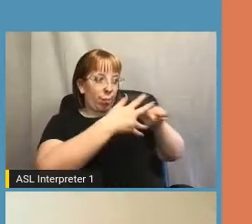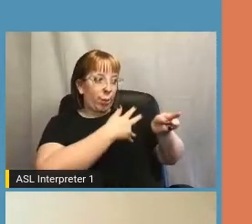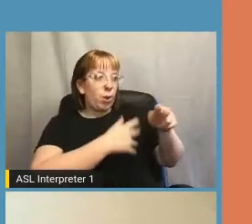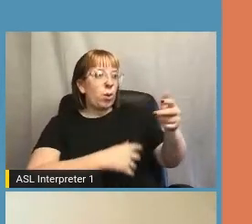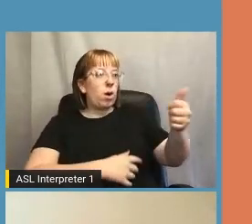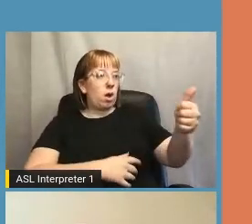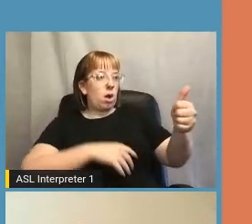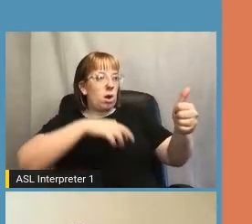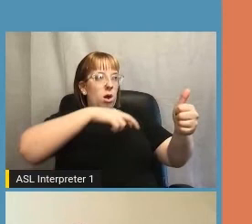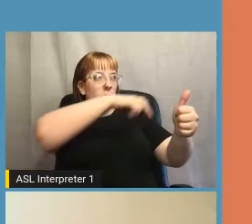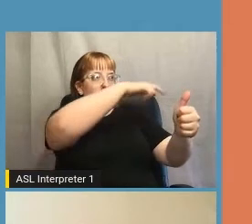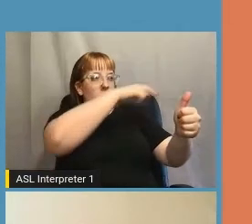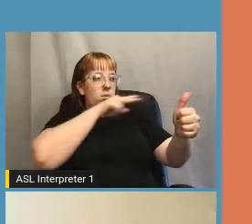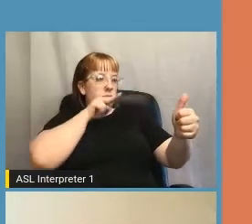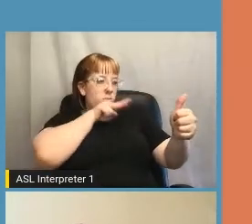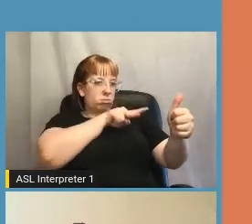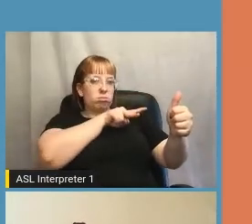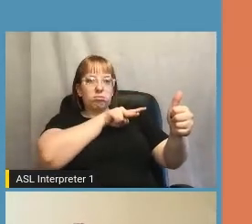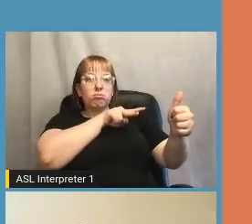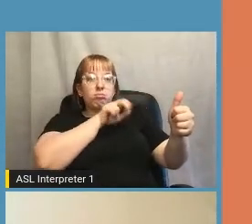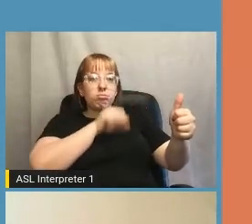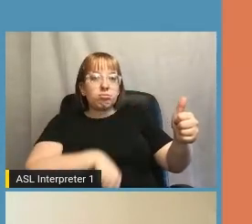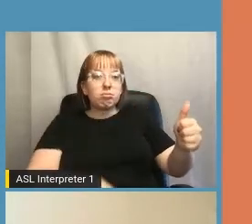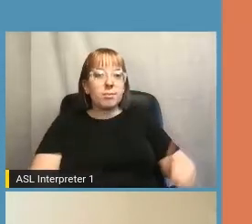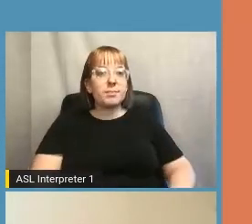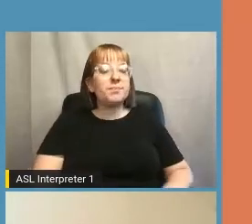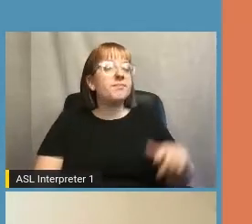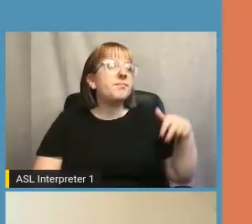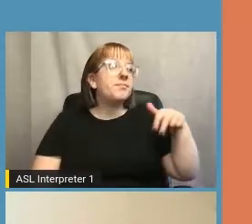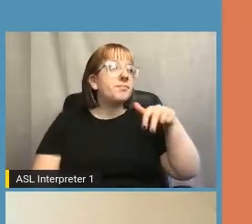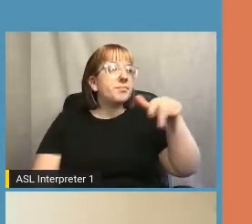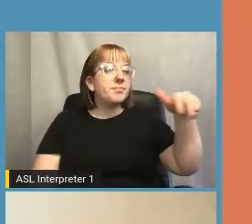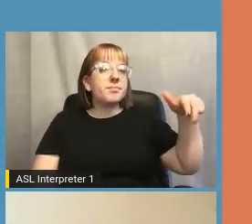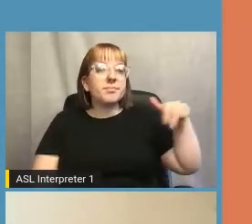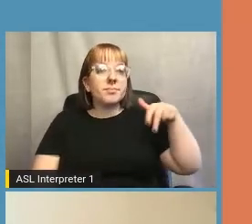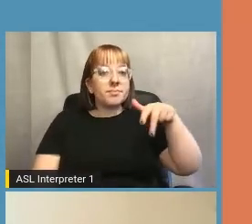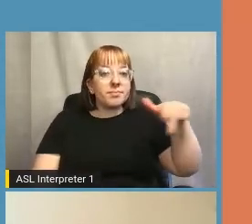and still are able to sort of walk and navigate around in a different way so there really no